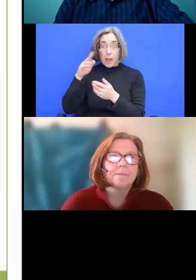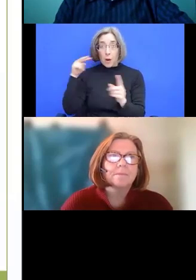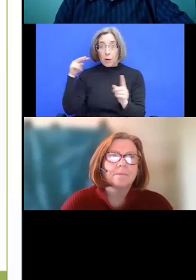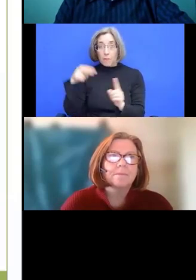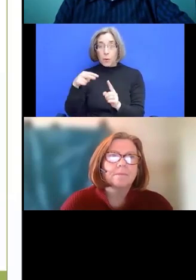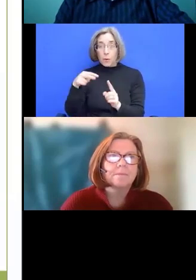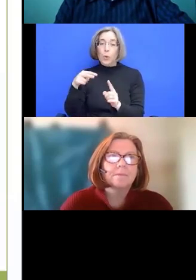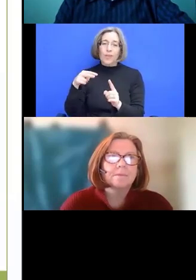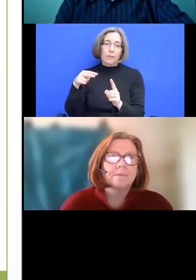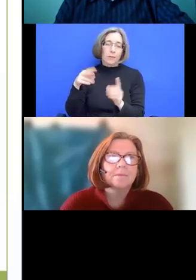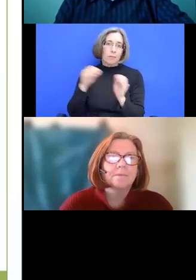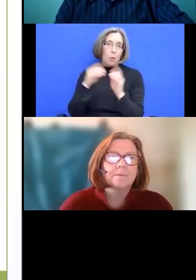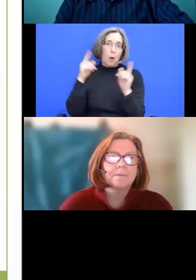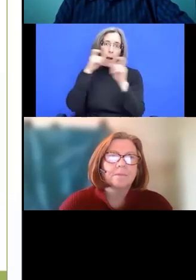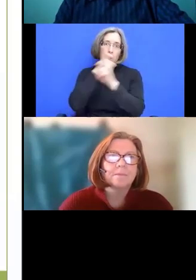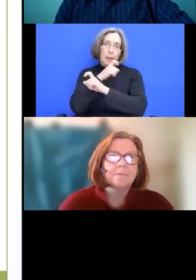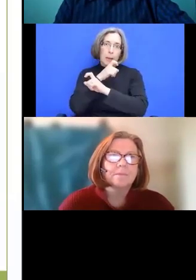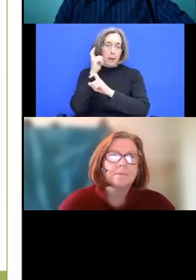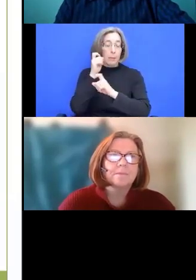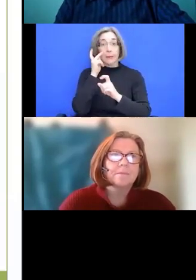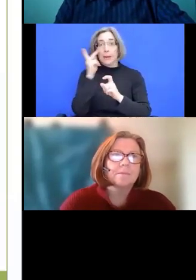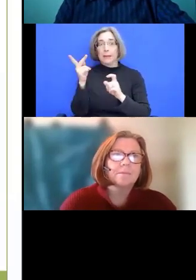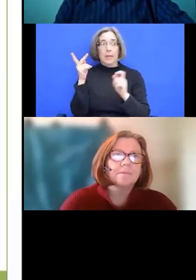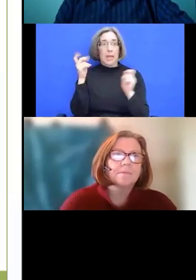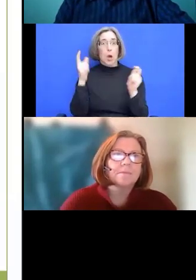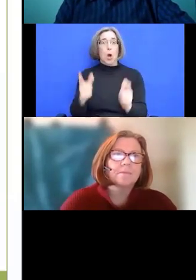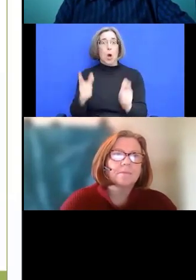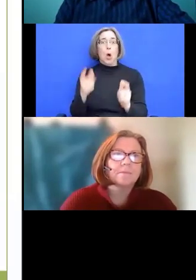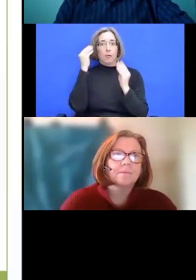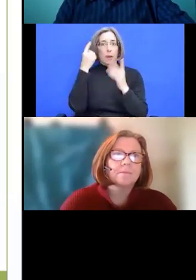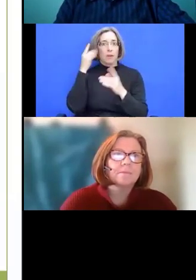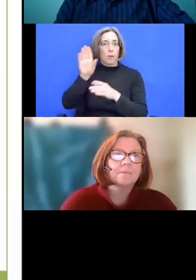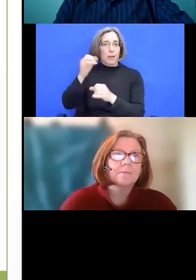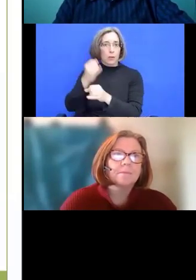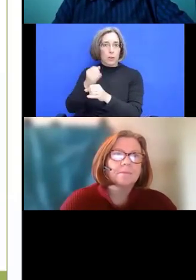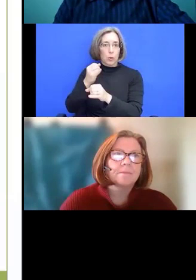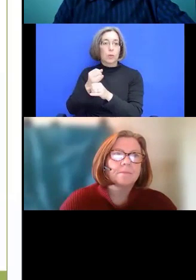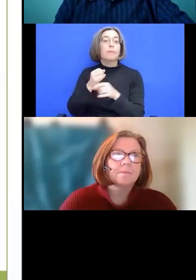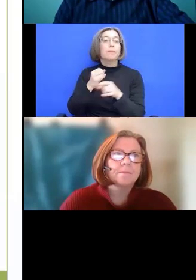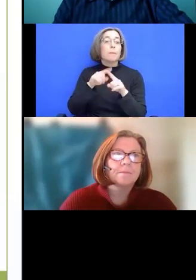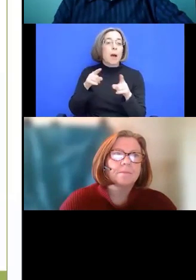across your institution, but they'll have a hyperlink under the grant application